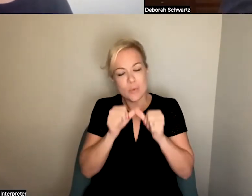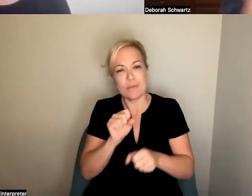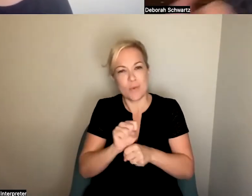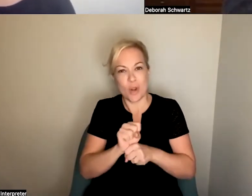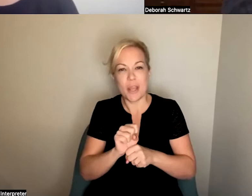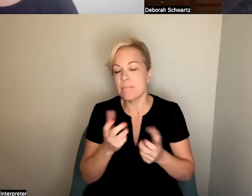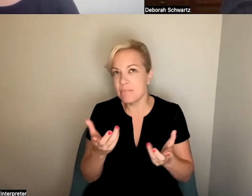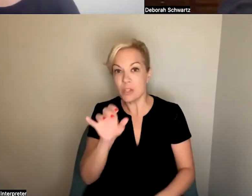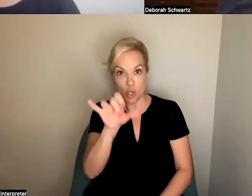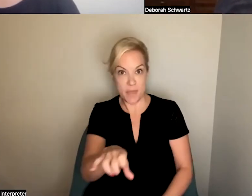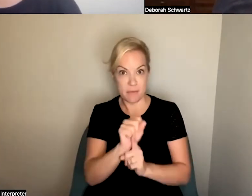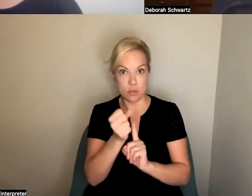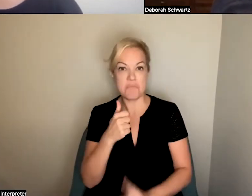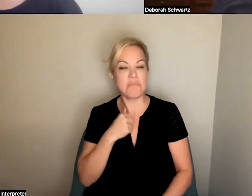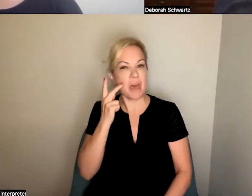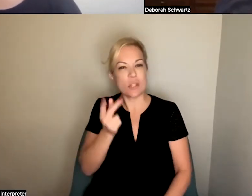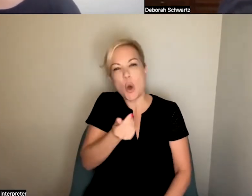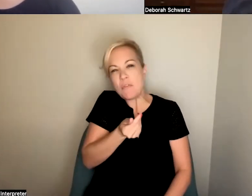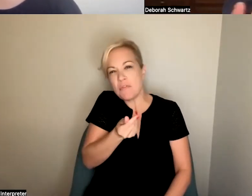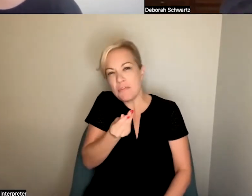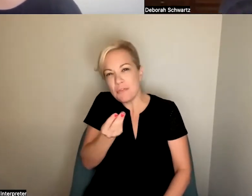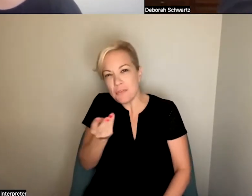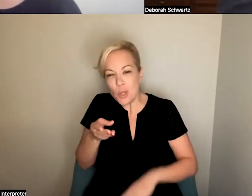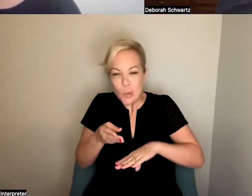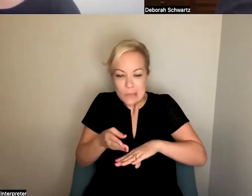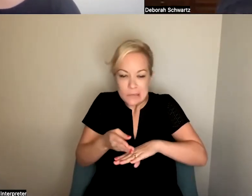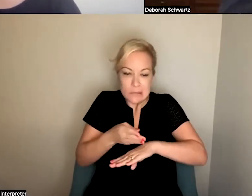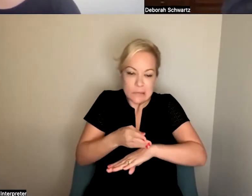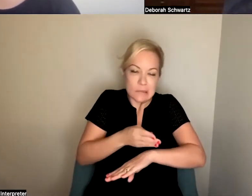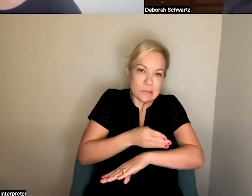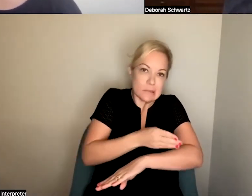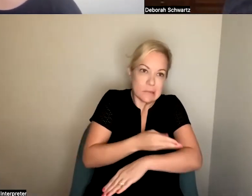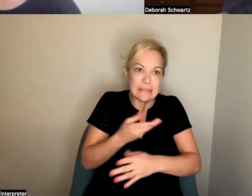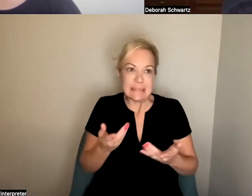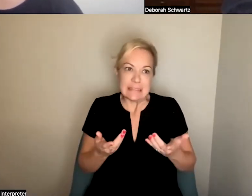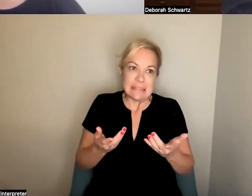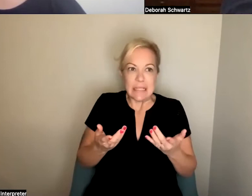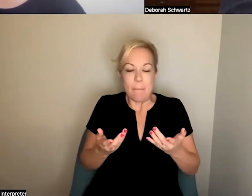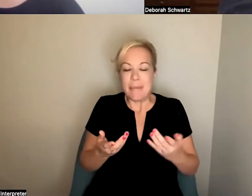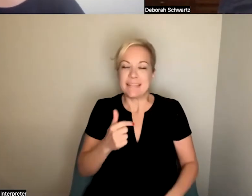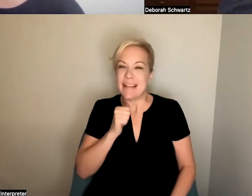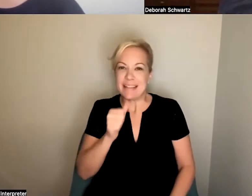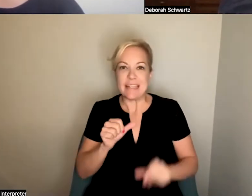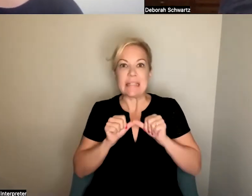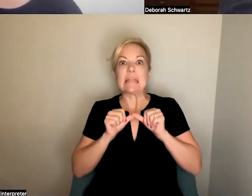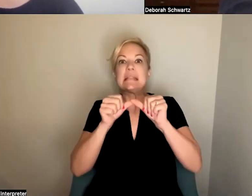those situations turn around but I wasn't there to kind of see what the whole experience had been,